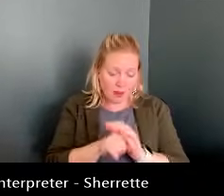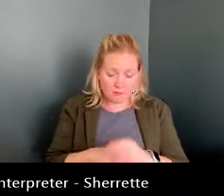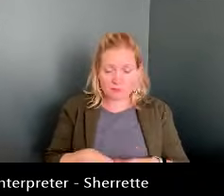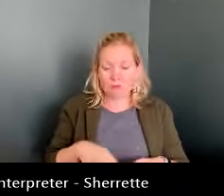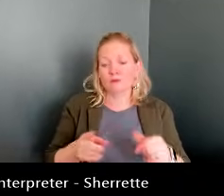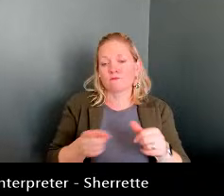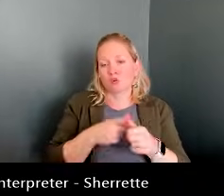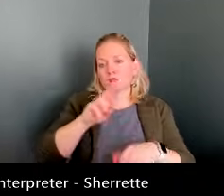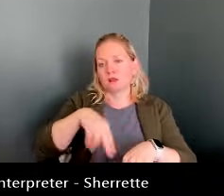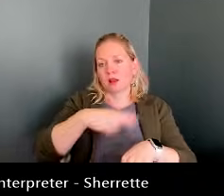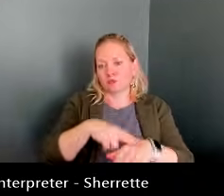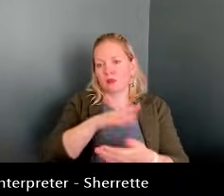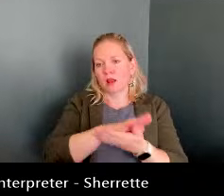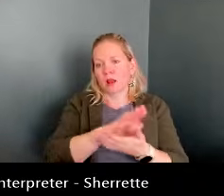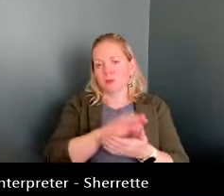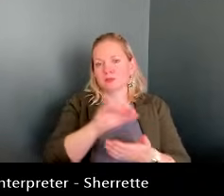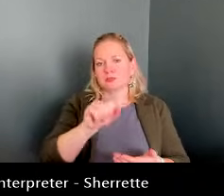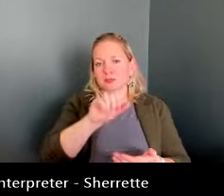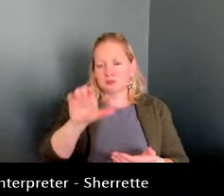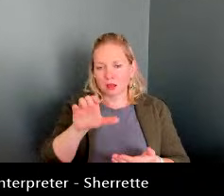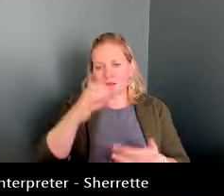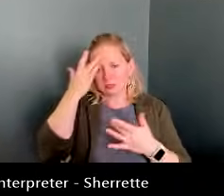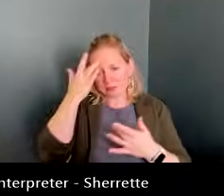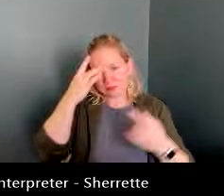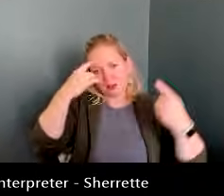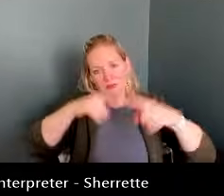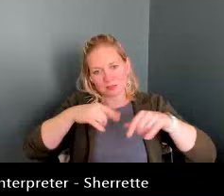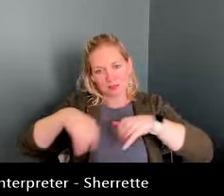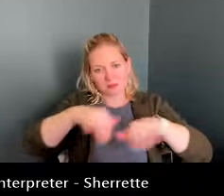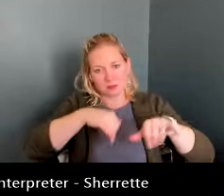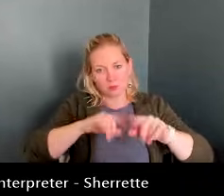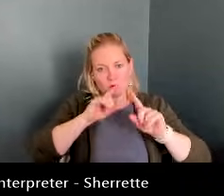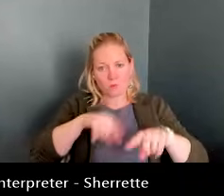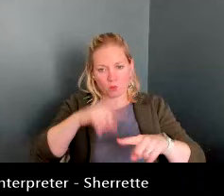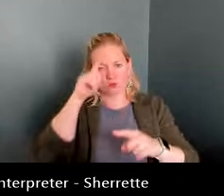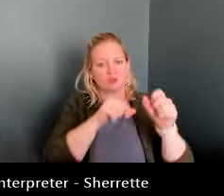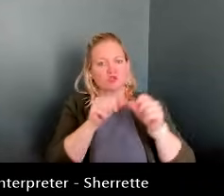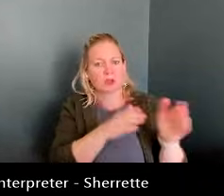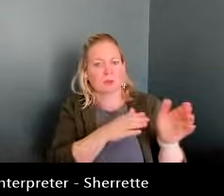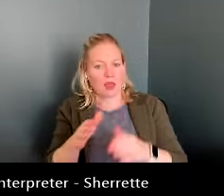Academies sickle cell disease consensus report, strategic plan, and blueprint.